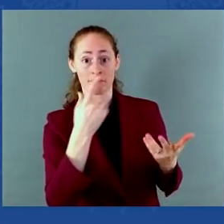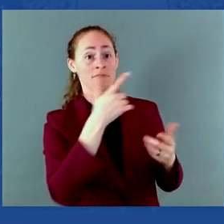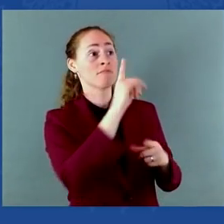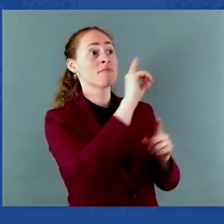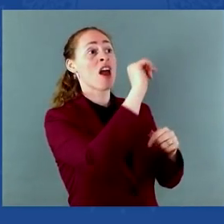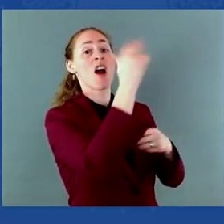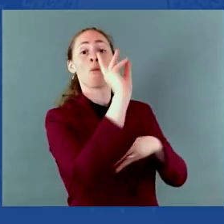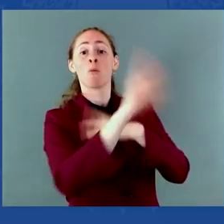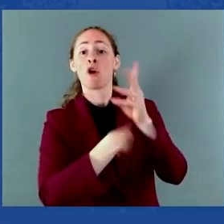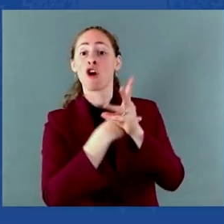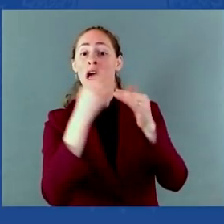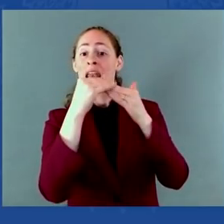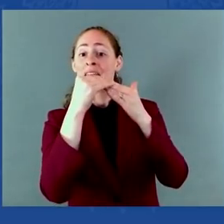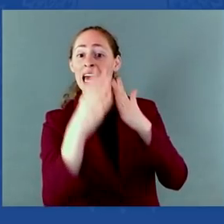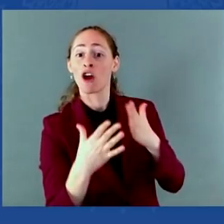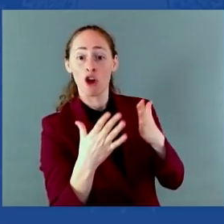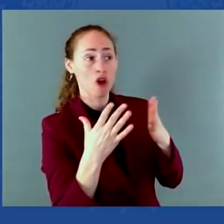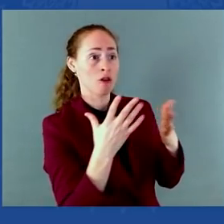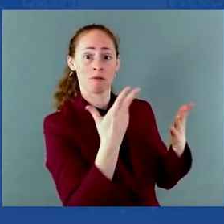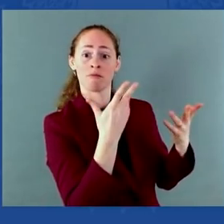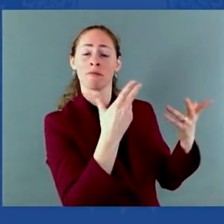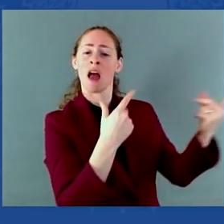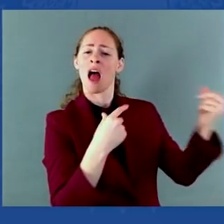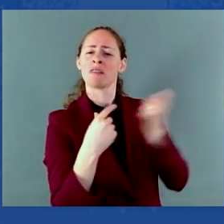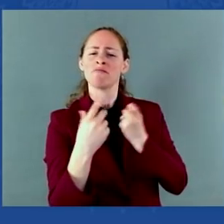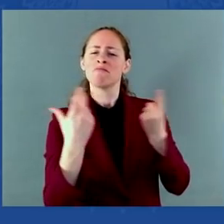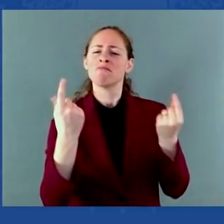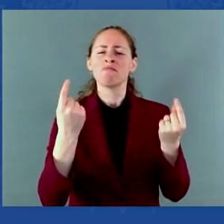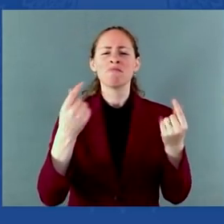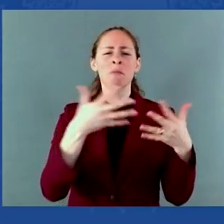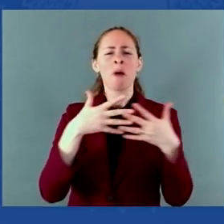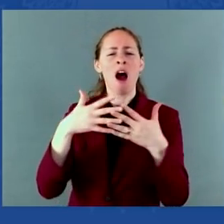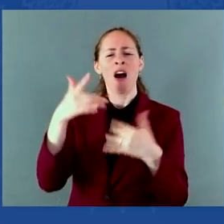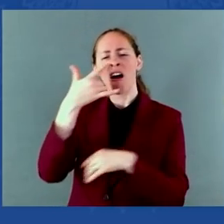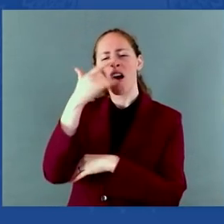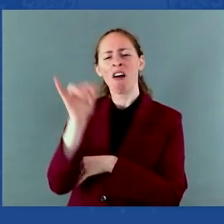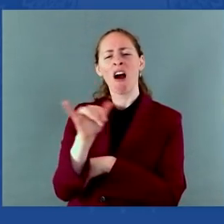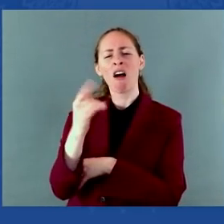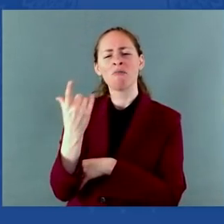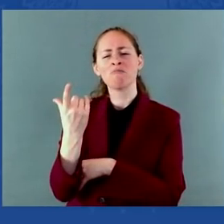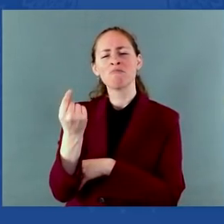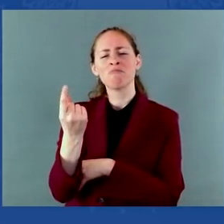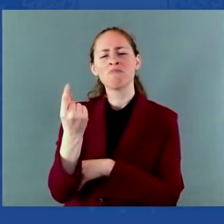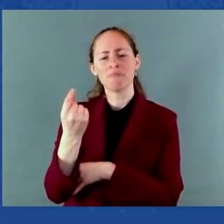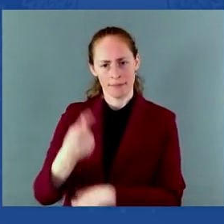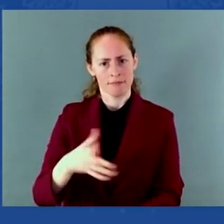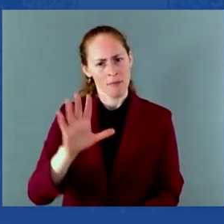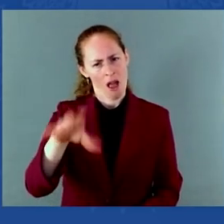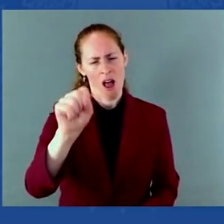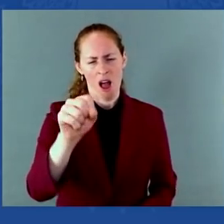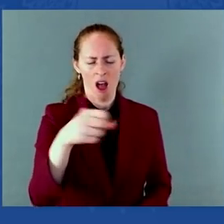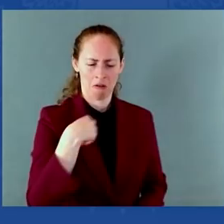This a God true story. I looked at him, I said, "Yes, I can, in one word: possibilities."